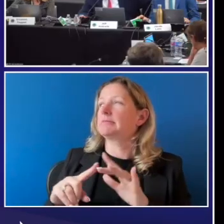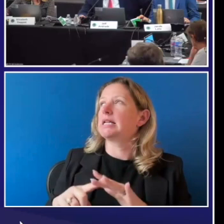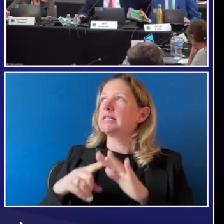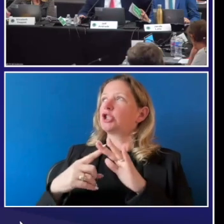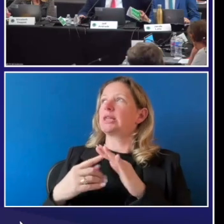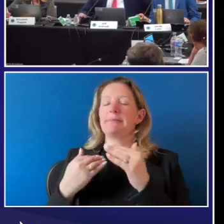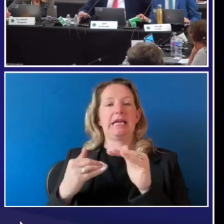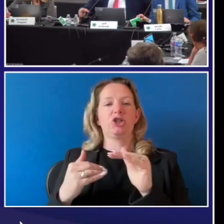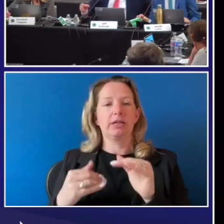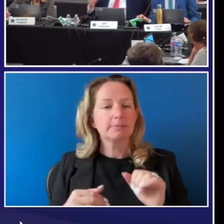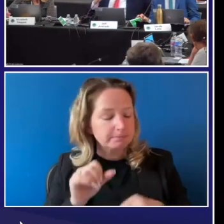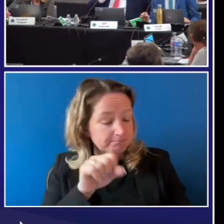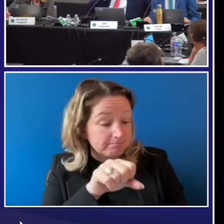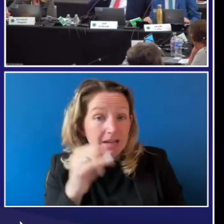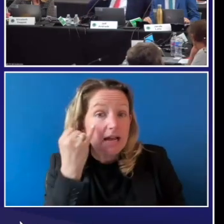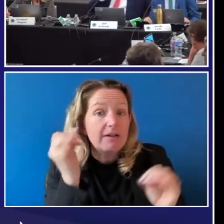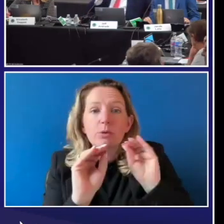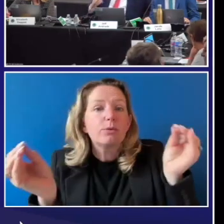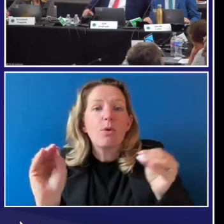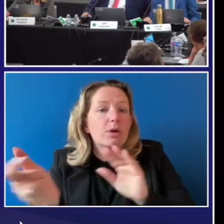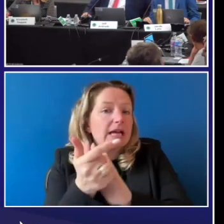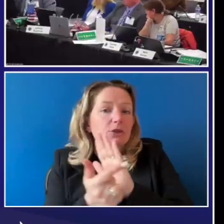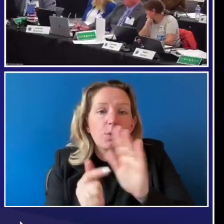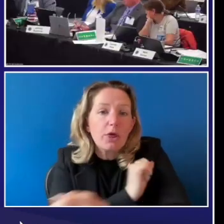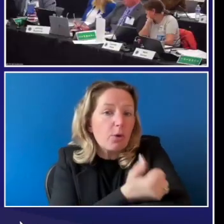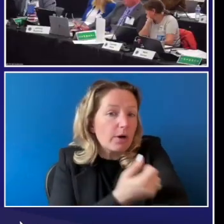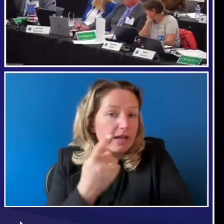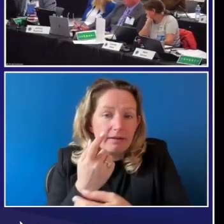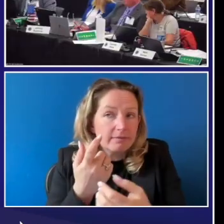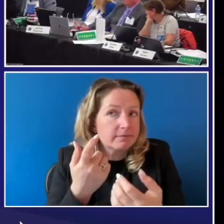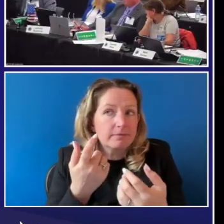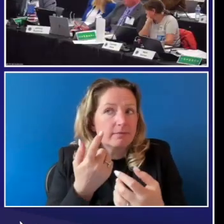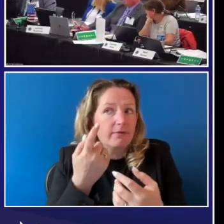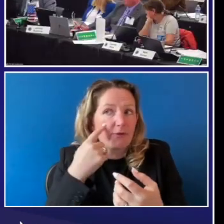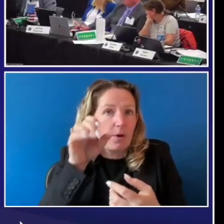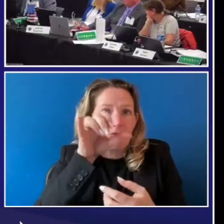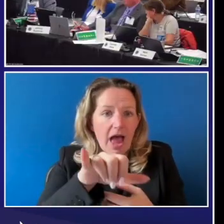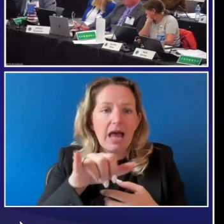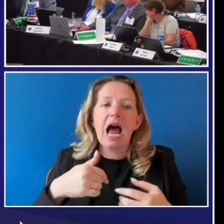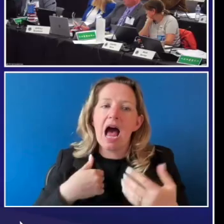And if there isn't statutory authority from the department to do that, then I would suggest reversing this and placing